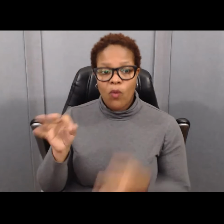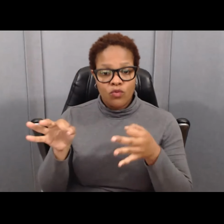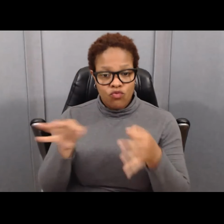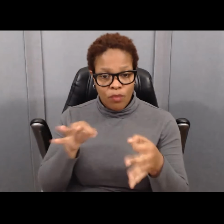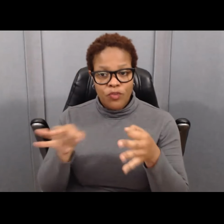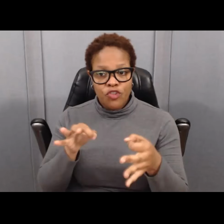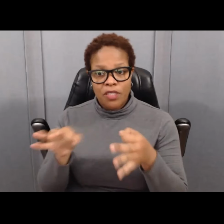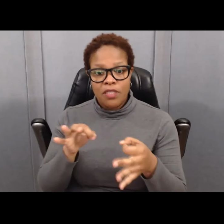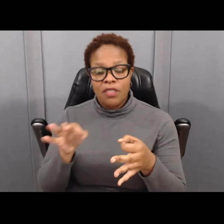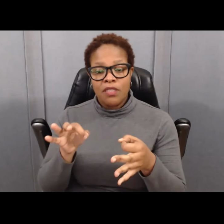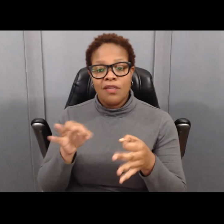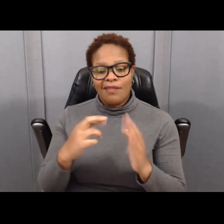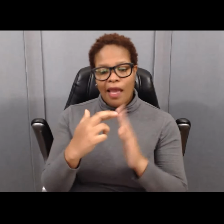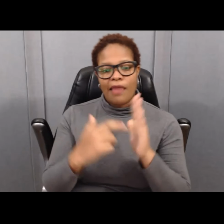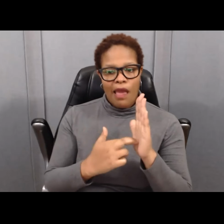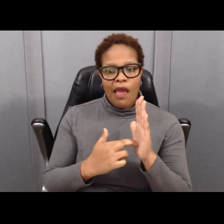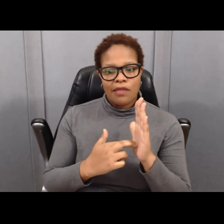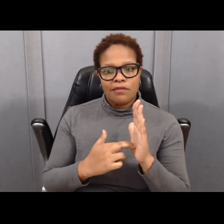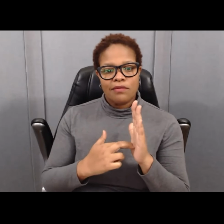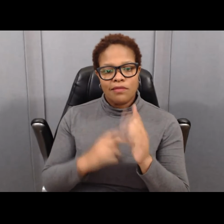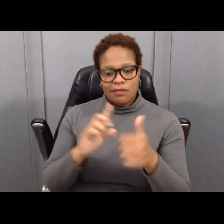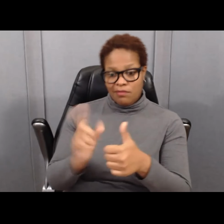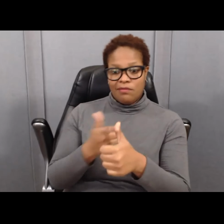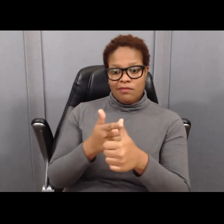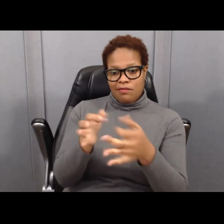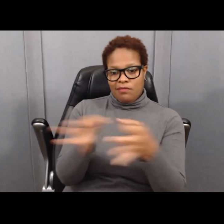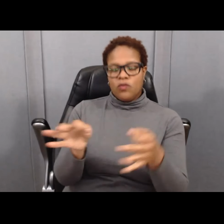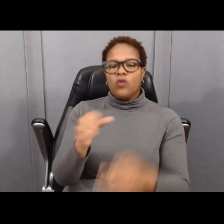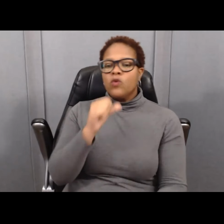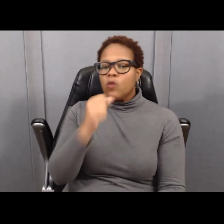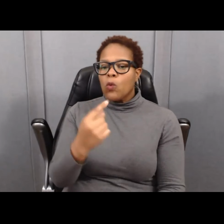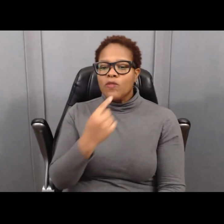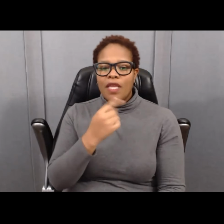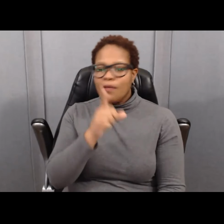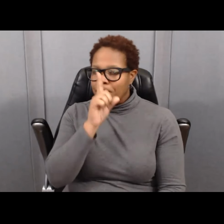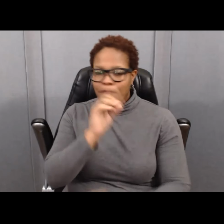the guidelines originally said don't say things about identity within the script.